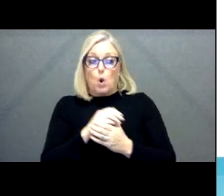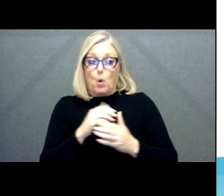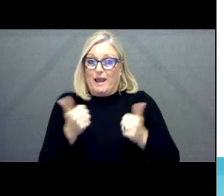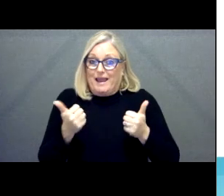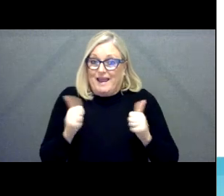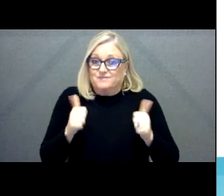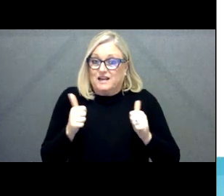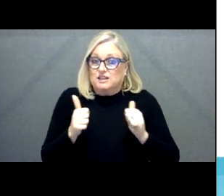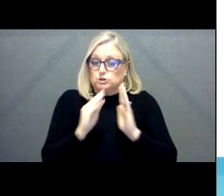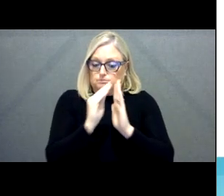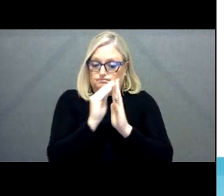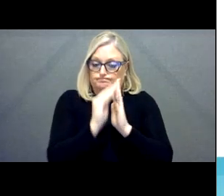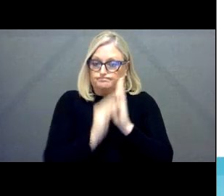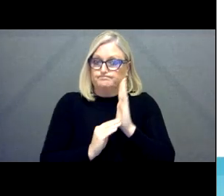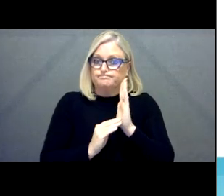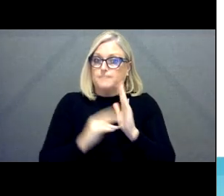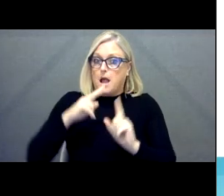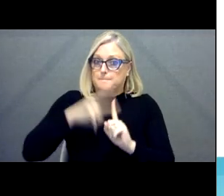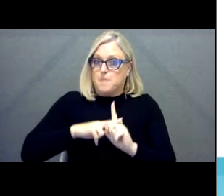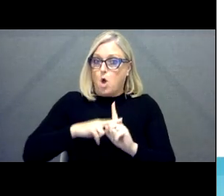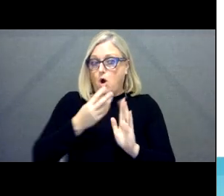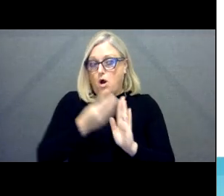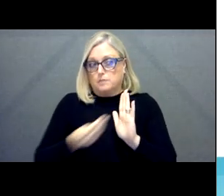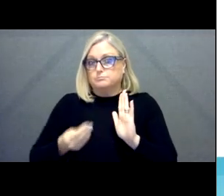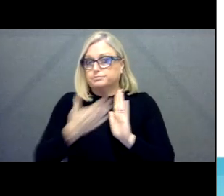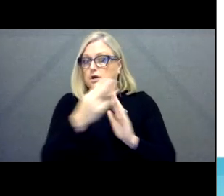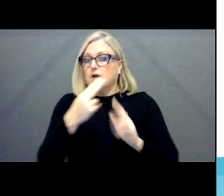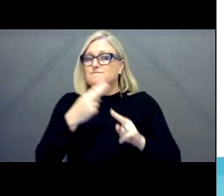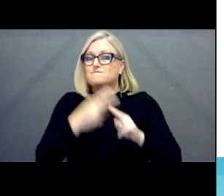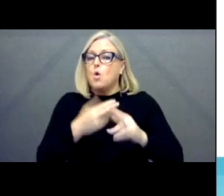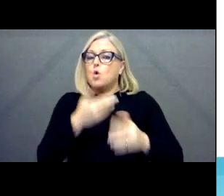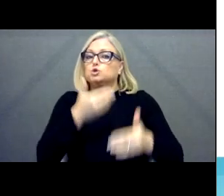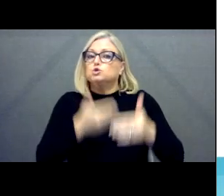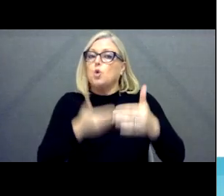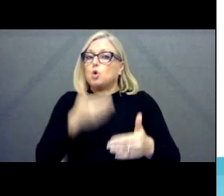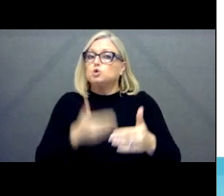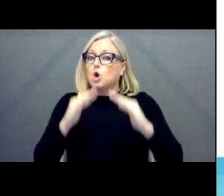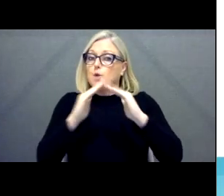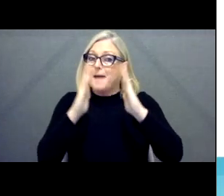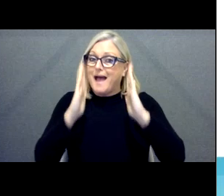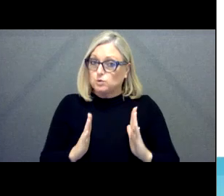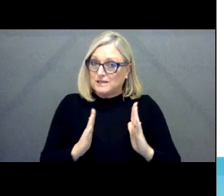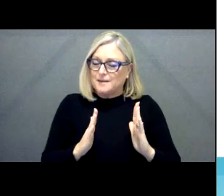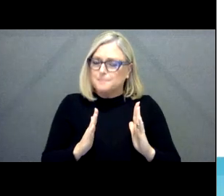um application um so uh while we're working on those longer term options uh we work on